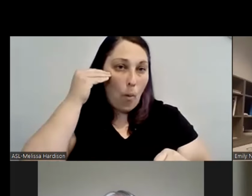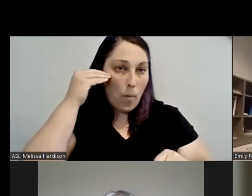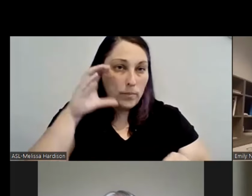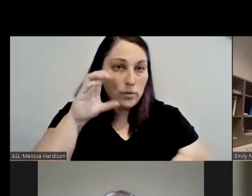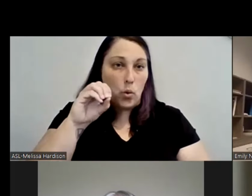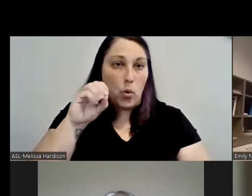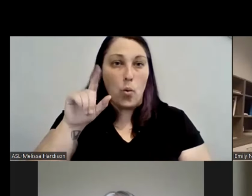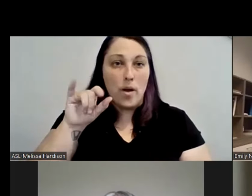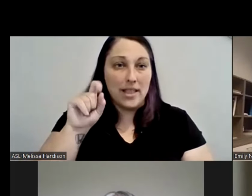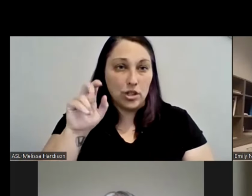Next slide place.